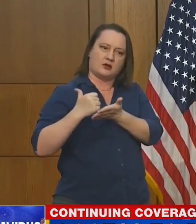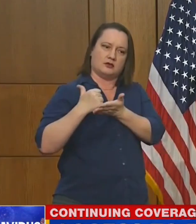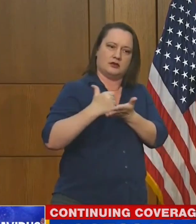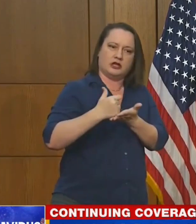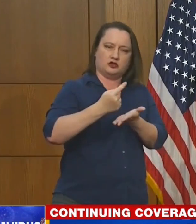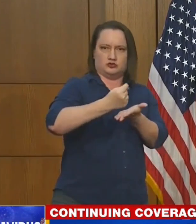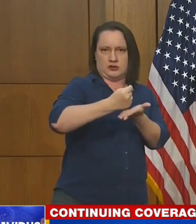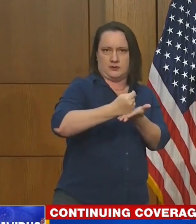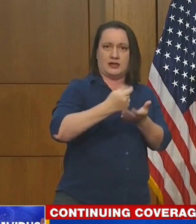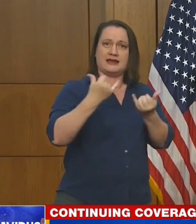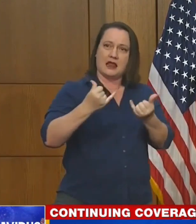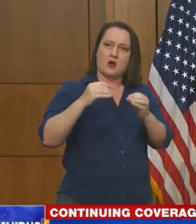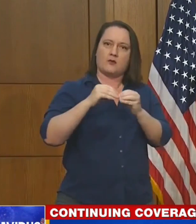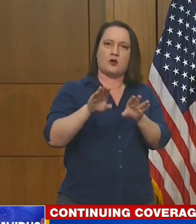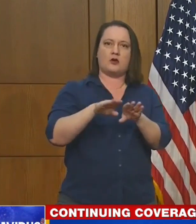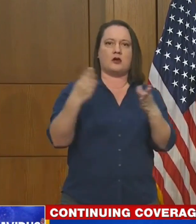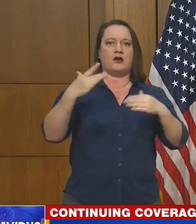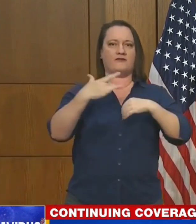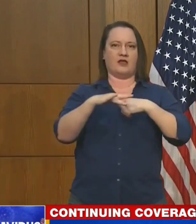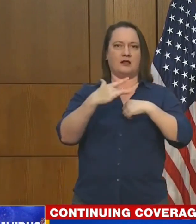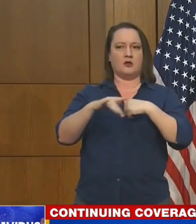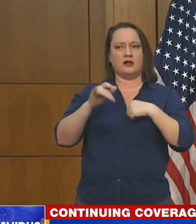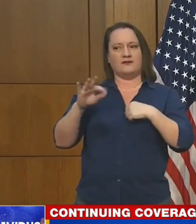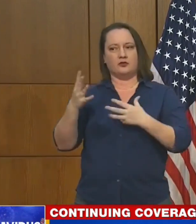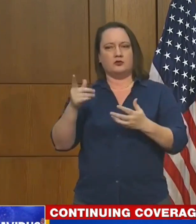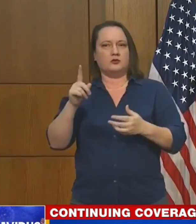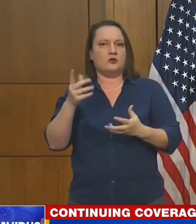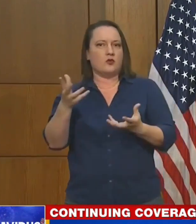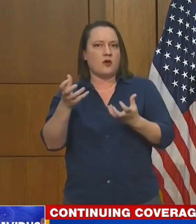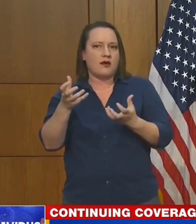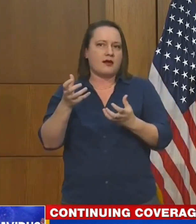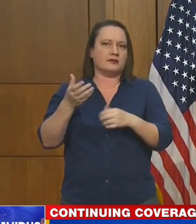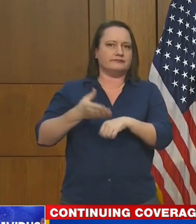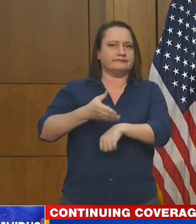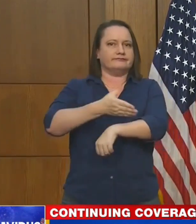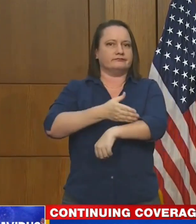MEANS ACCESS TO MEDICATION ASSISTED TREATMENT IS MORE AVAILABLE FOR PEOPLE SEEKING